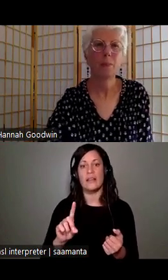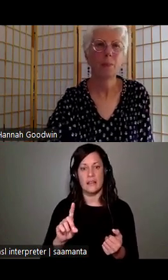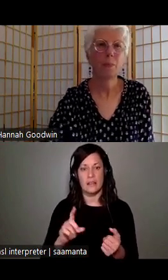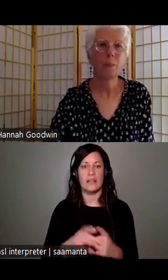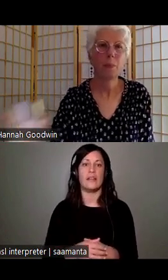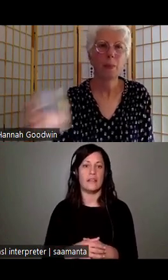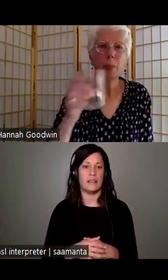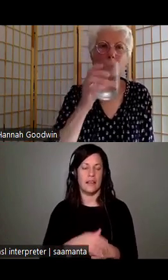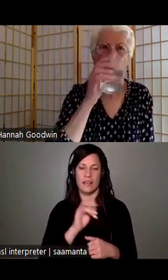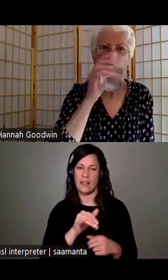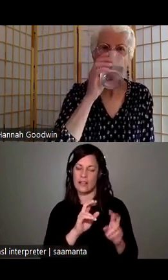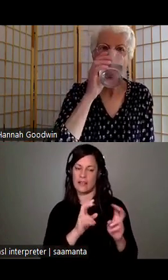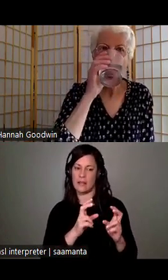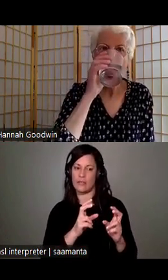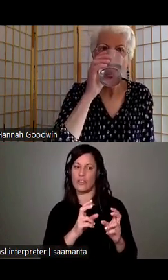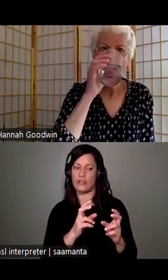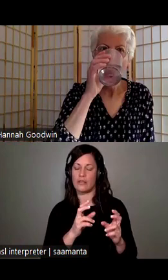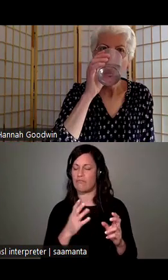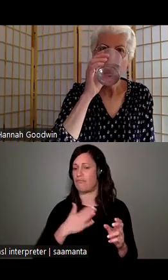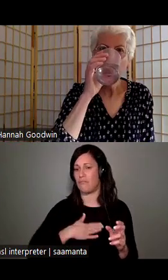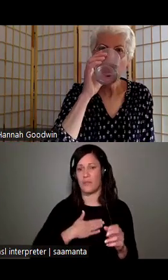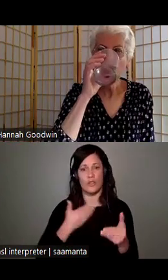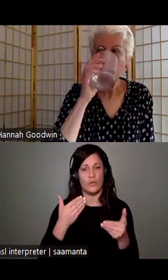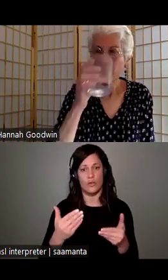subject matters, please feel free to also apply